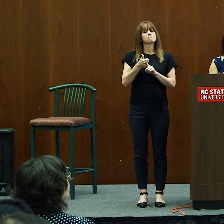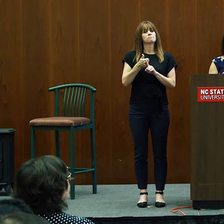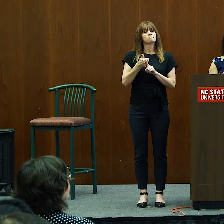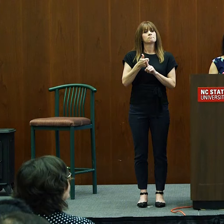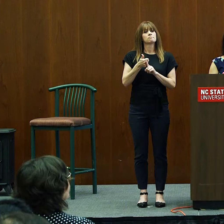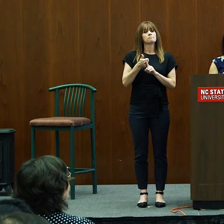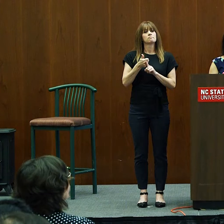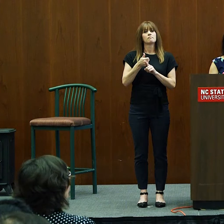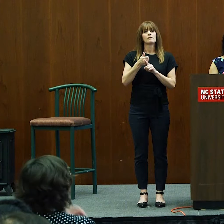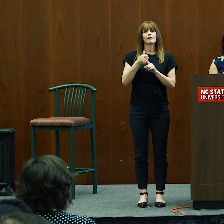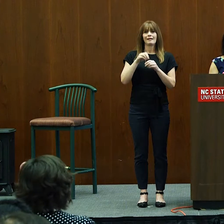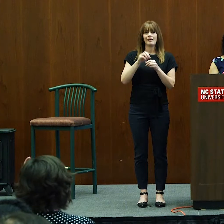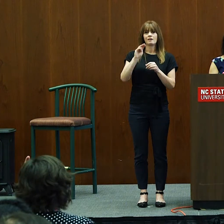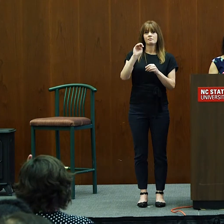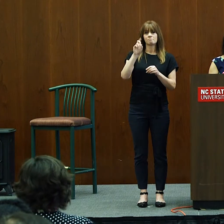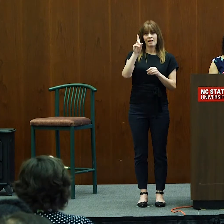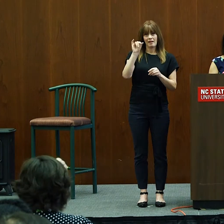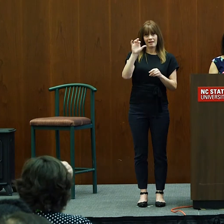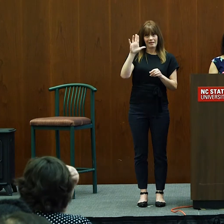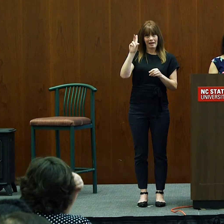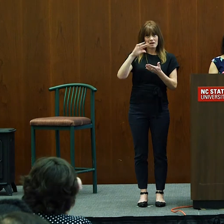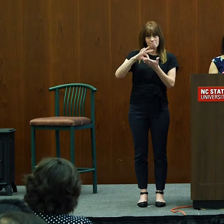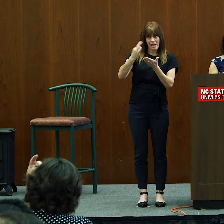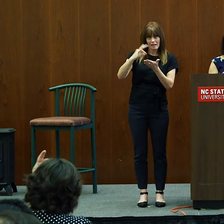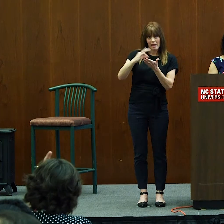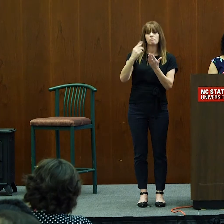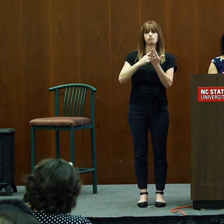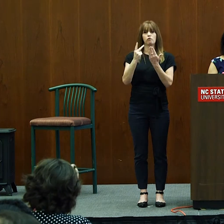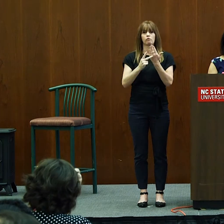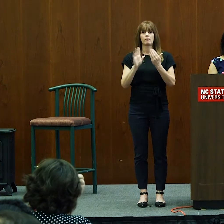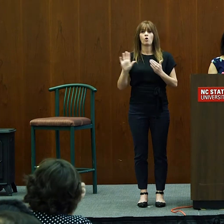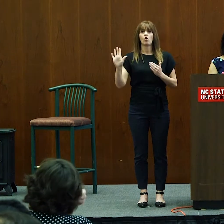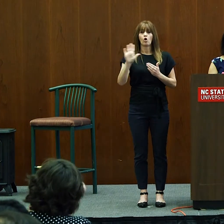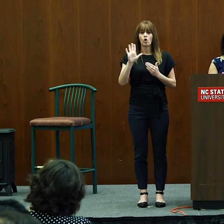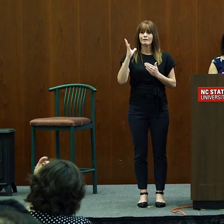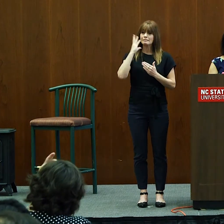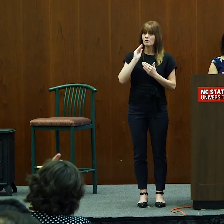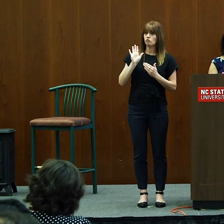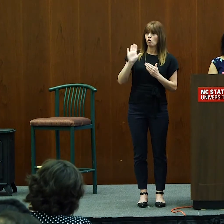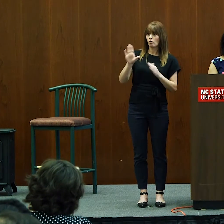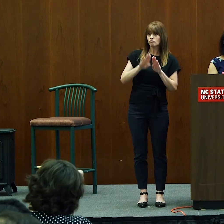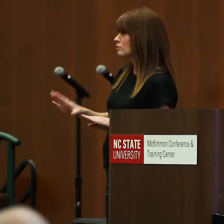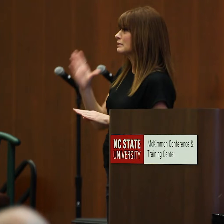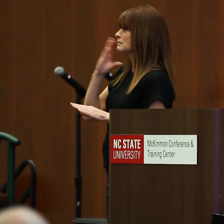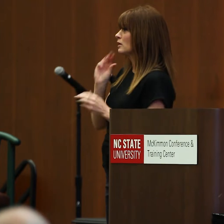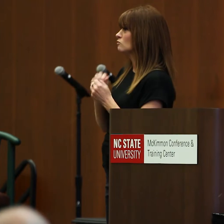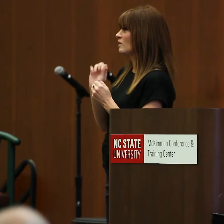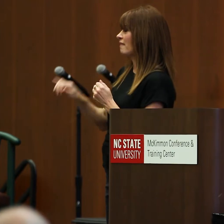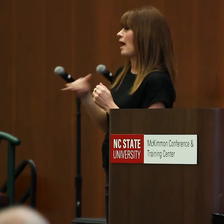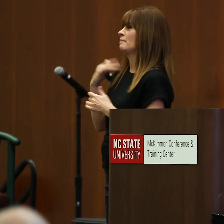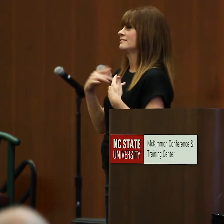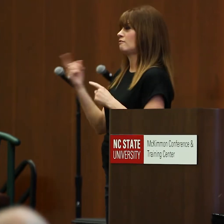the Medicaid program, about her experiences and her children's experiences with the Medicaid program. I'm excited that Sheila is here with us